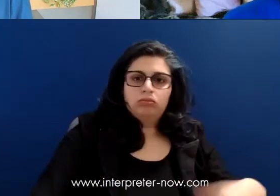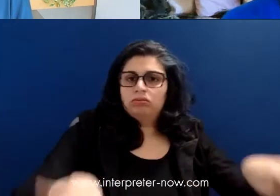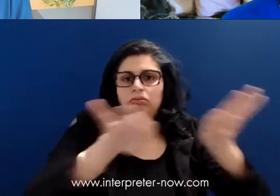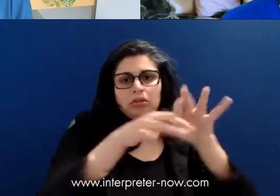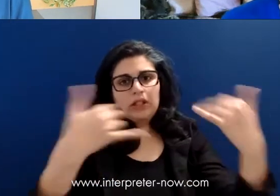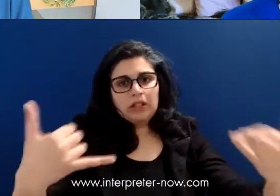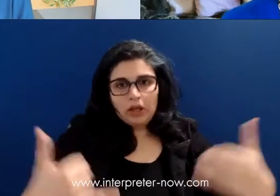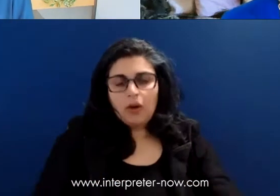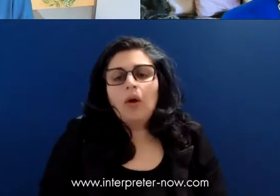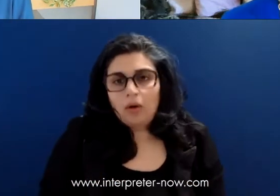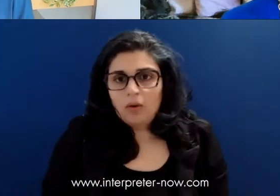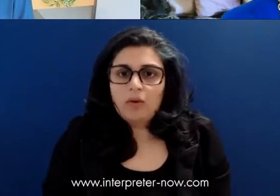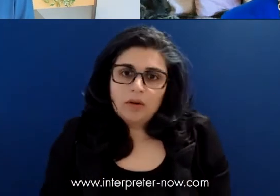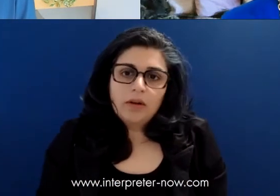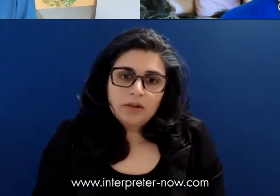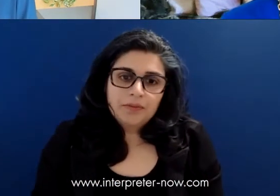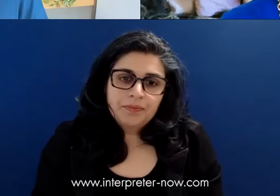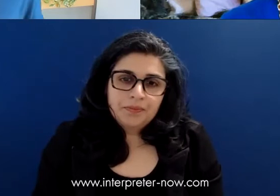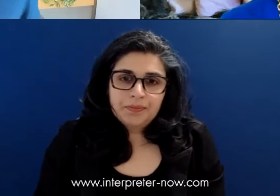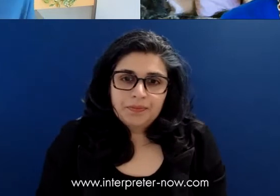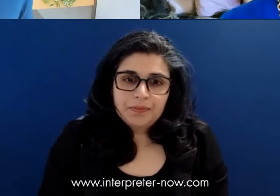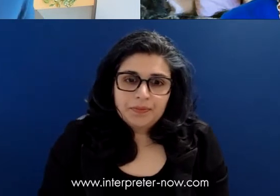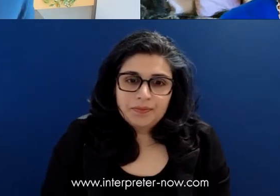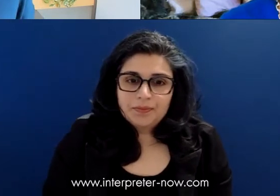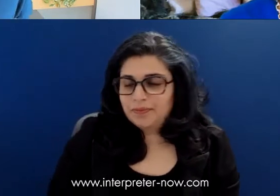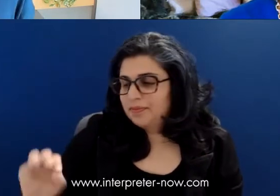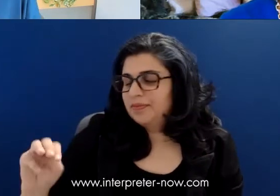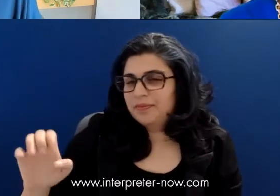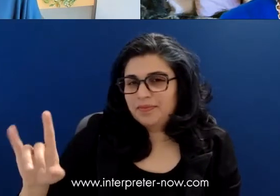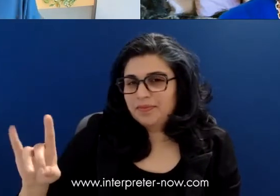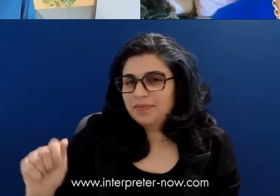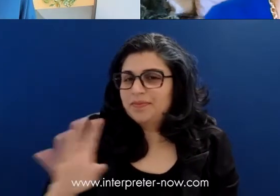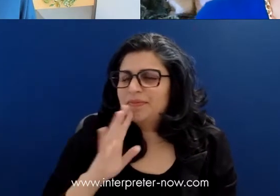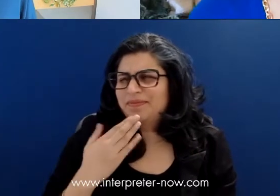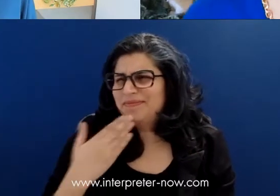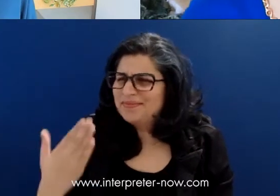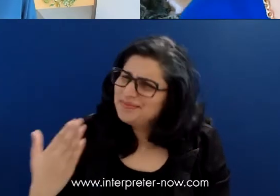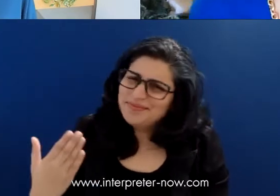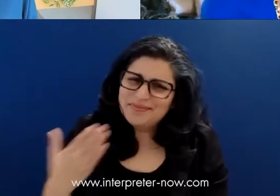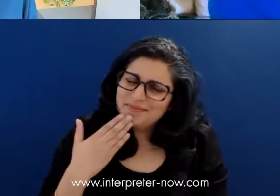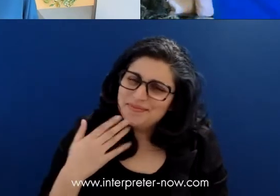Awesome, thanks for sharing your story.